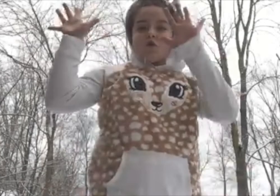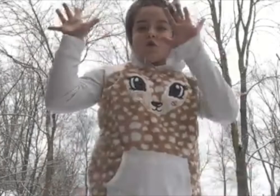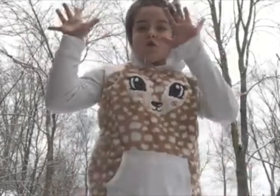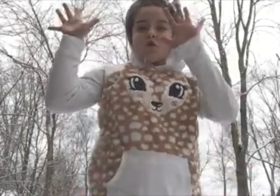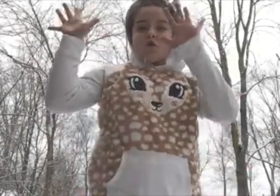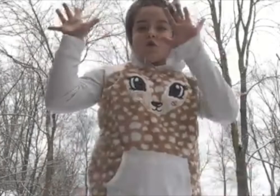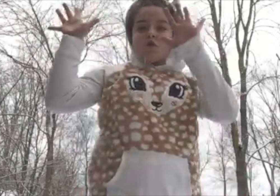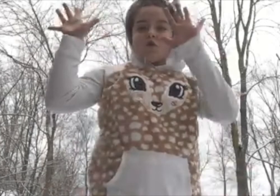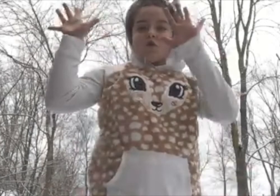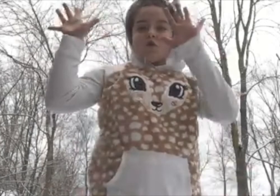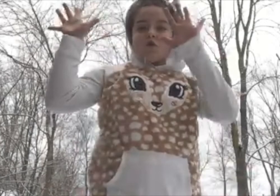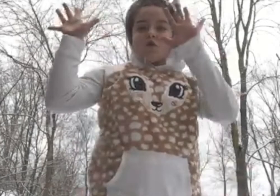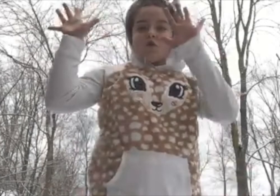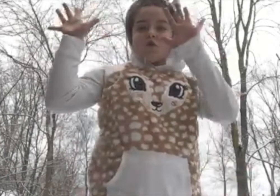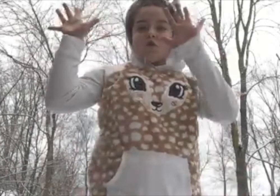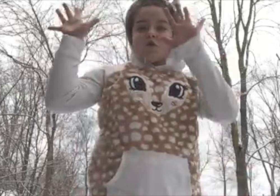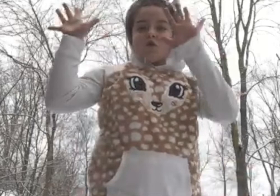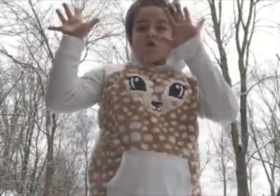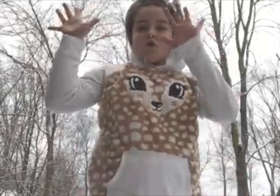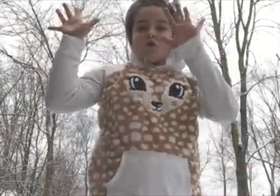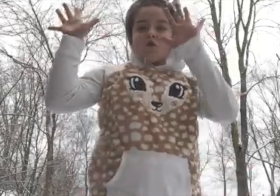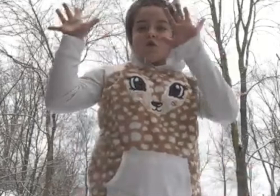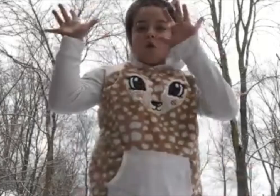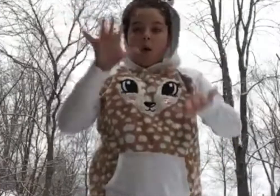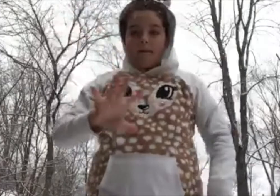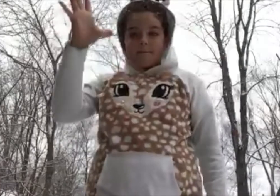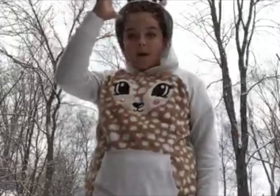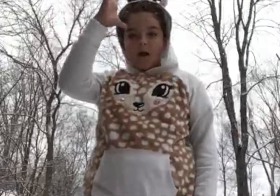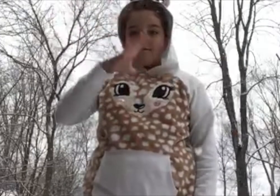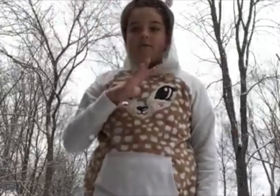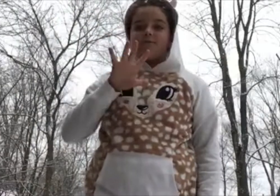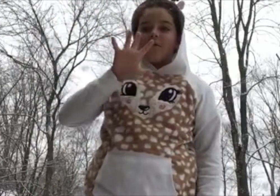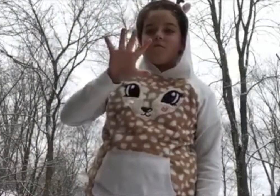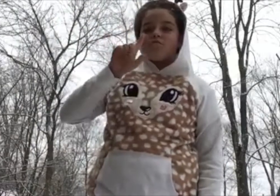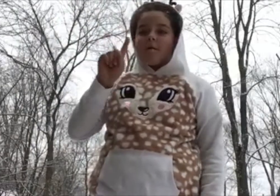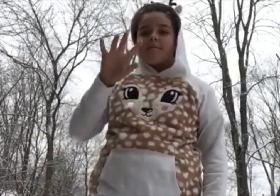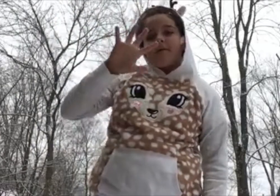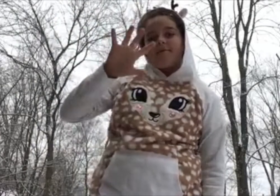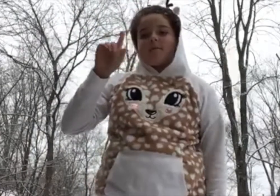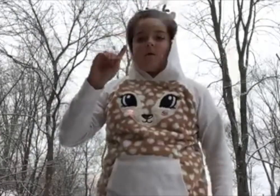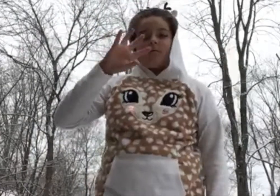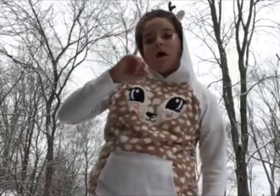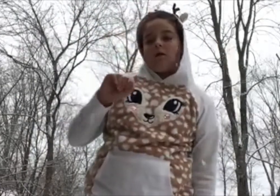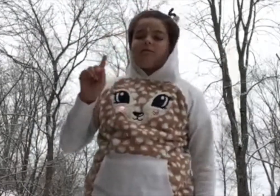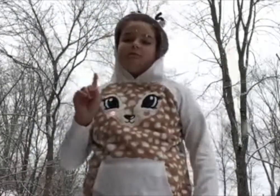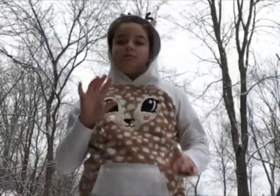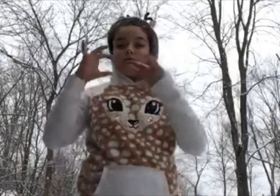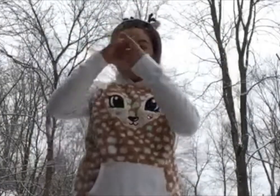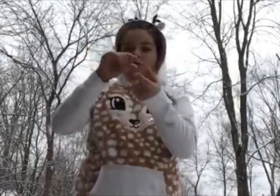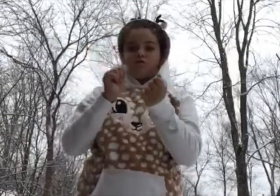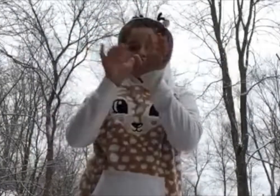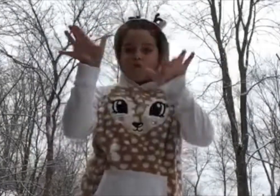a little girl appears on screen signing standing outside snowman using the one and five handshapes